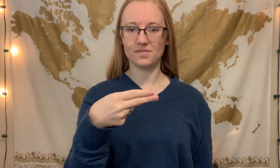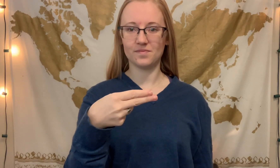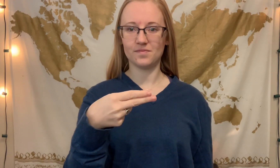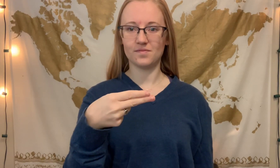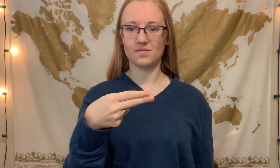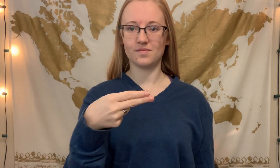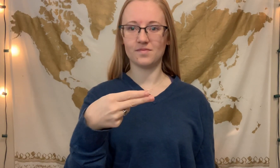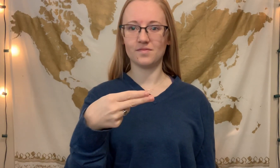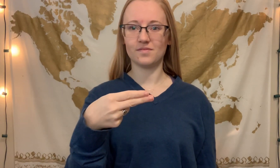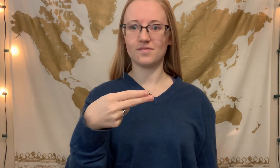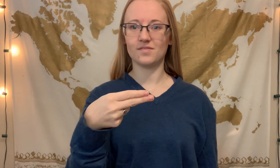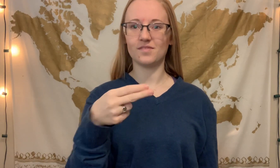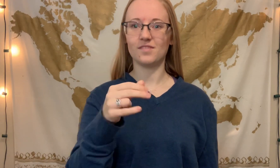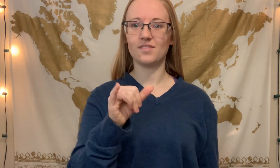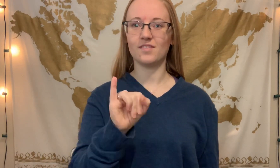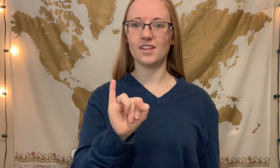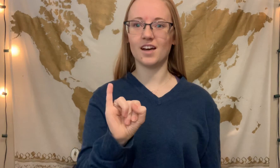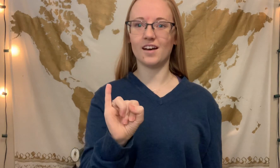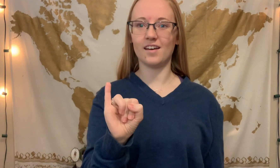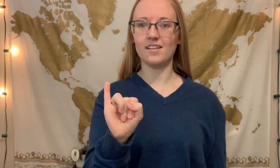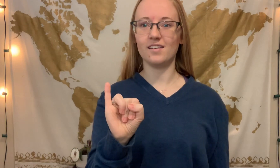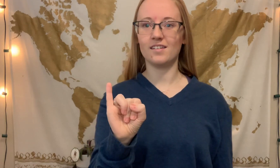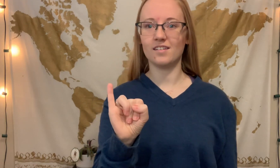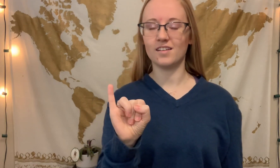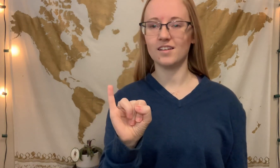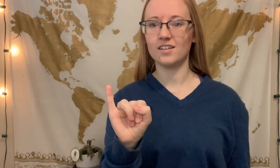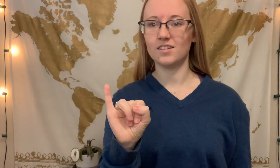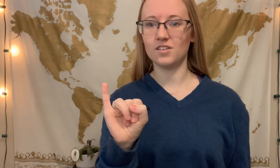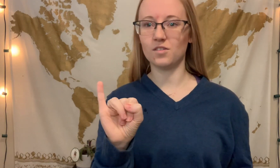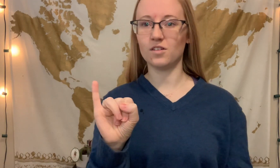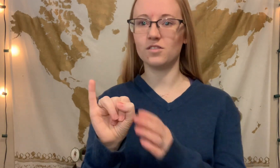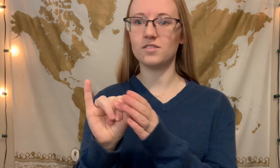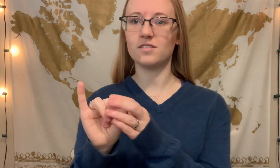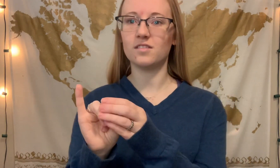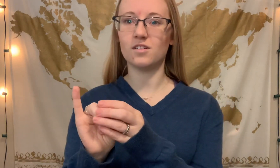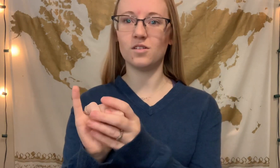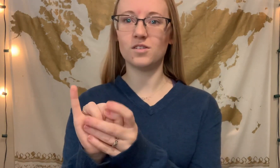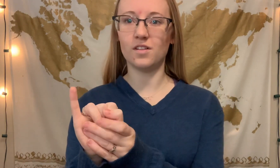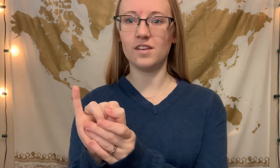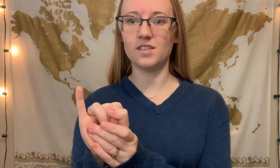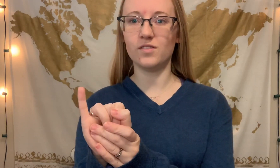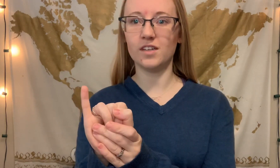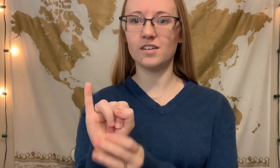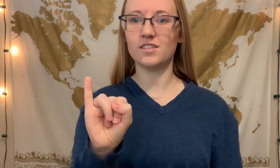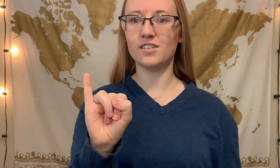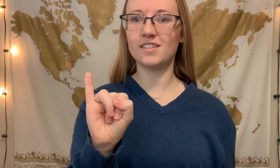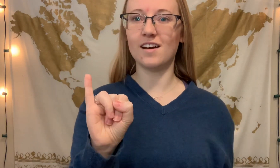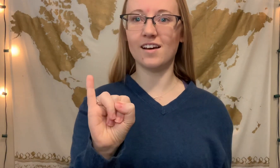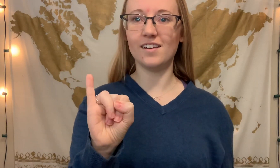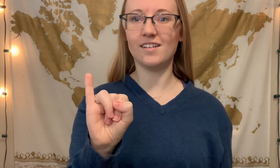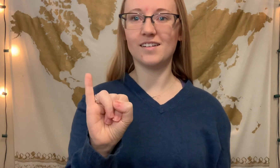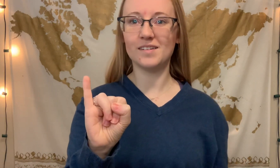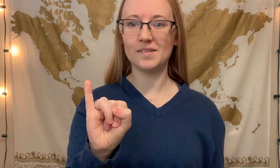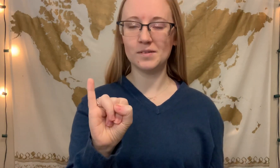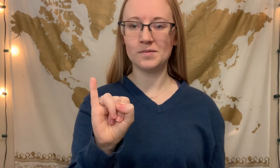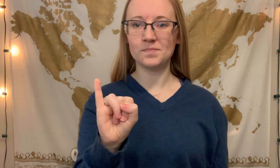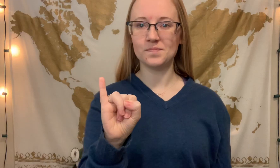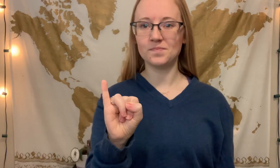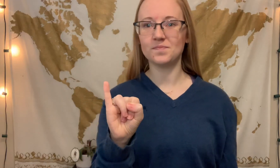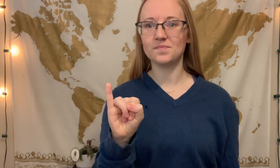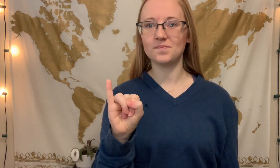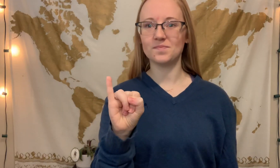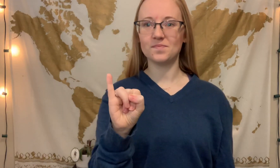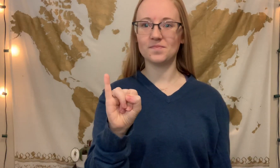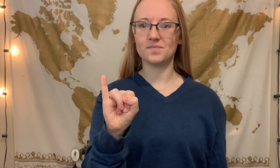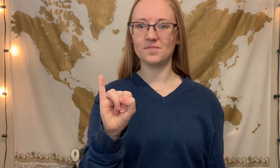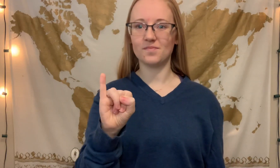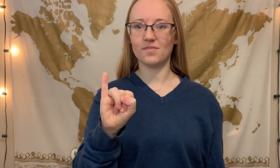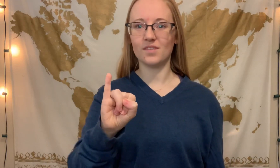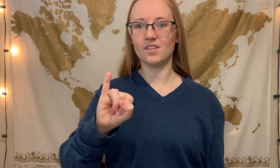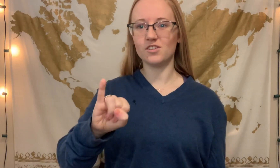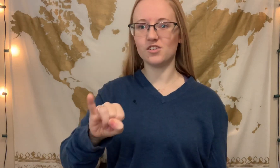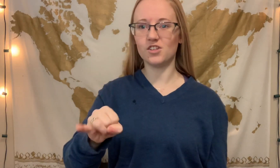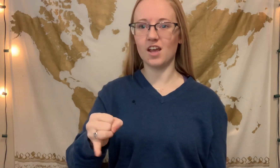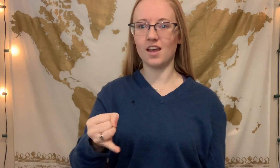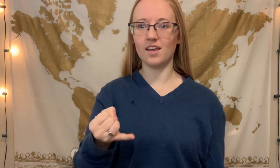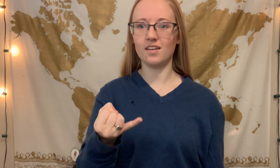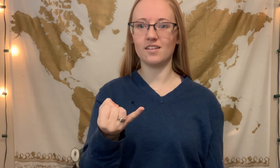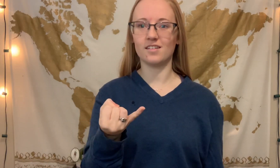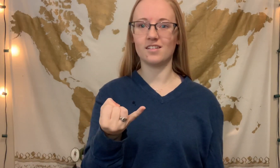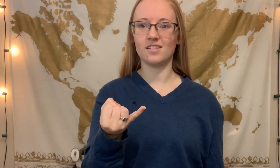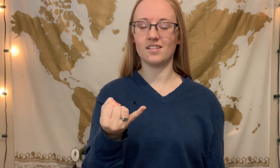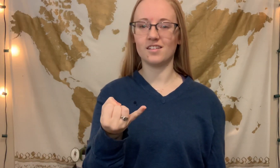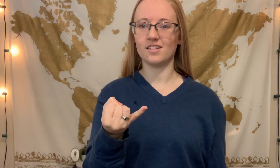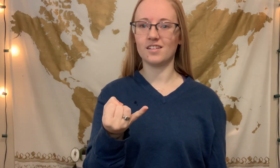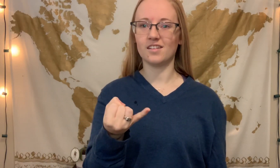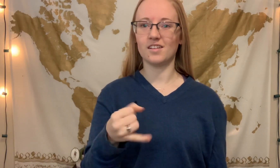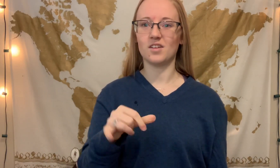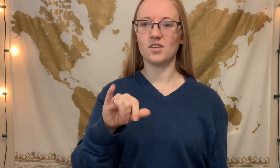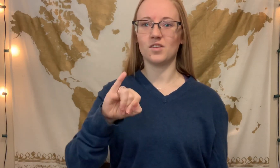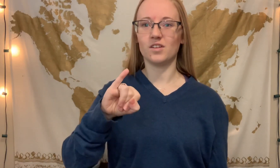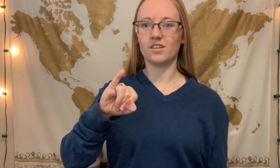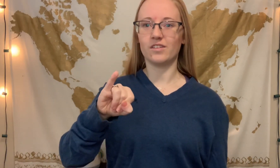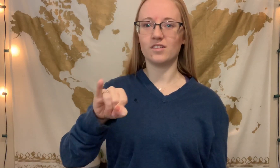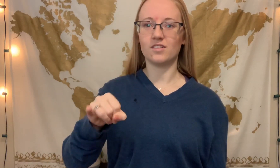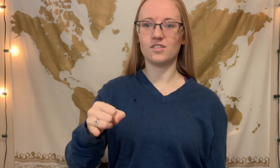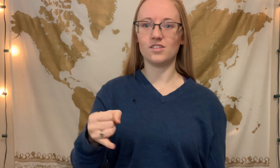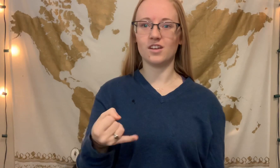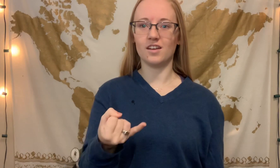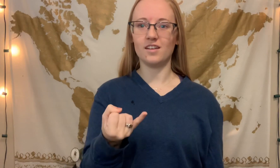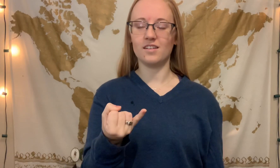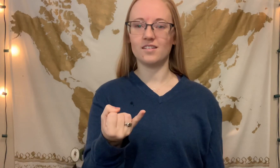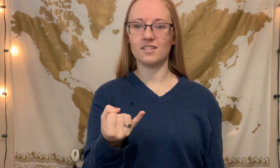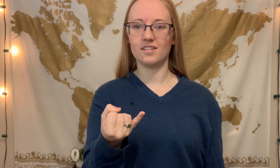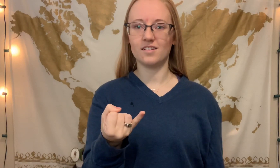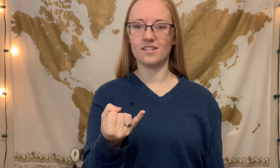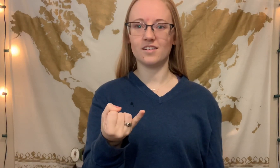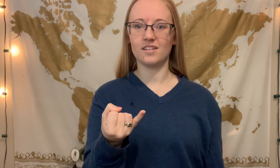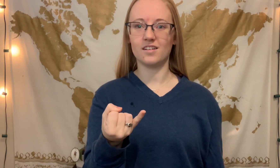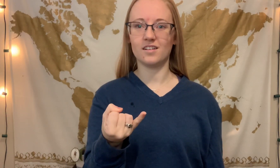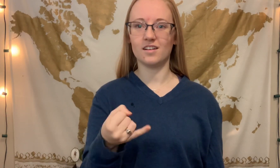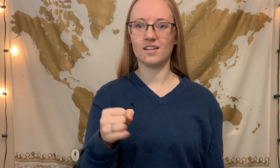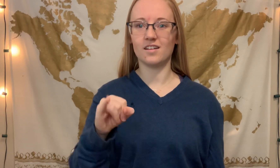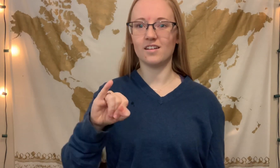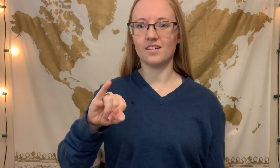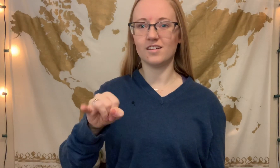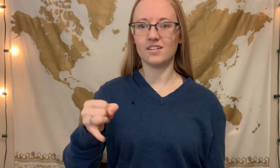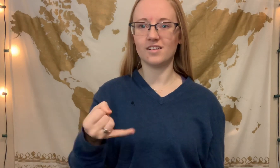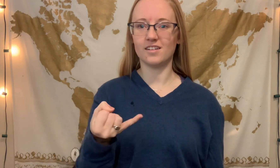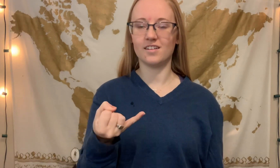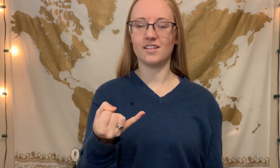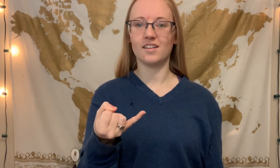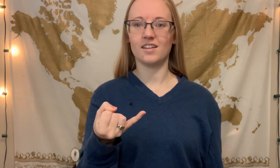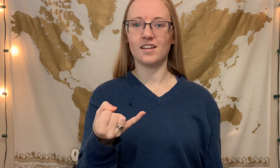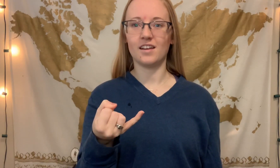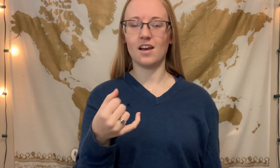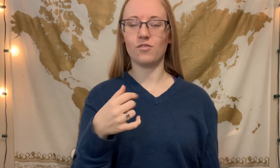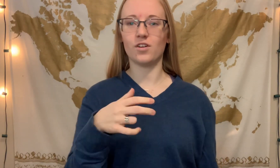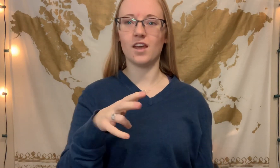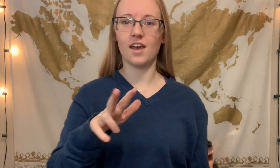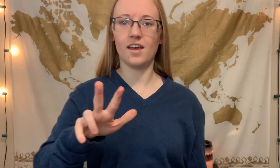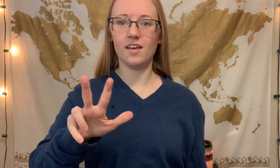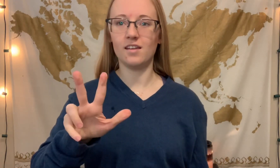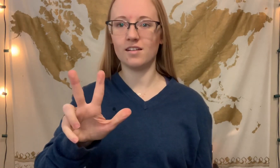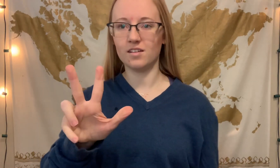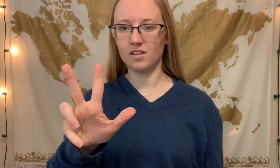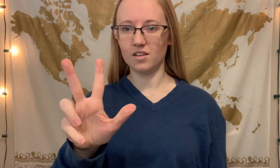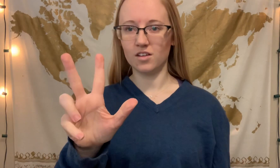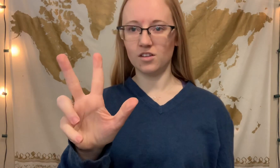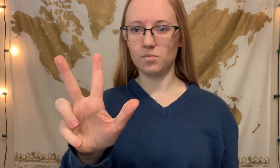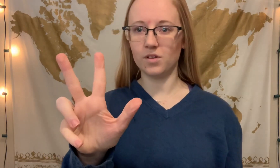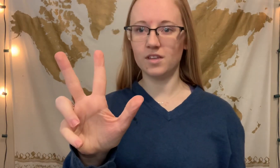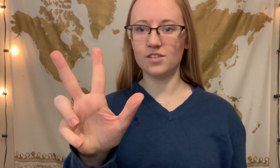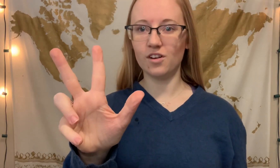I, you close close all these fingers just the I. J, now for K put these three